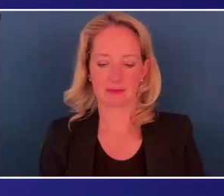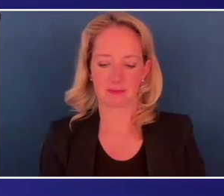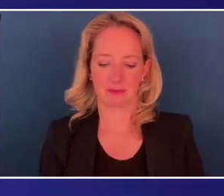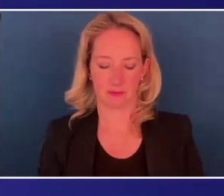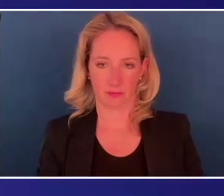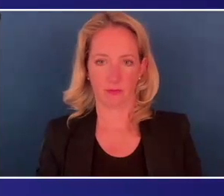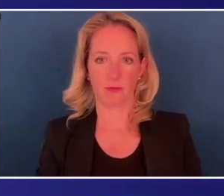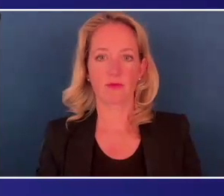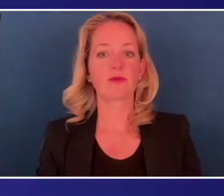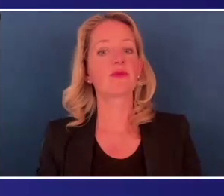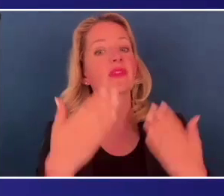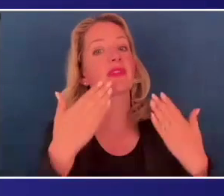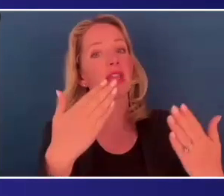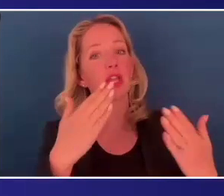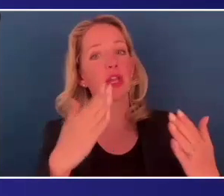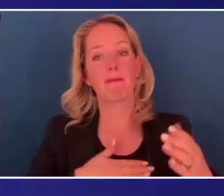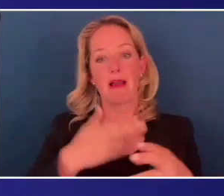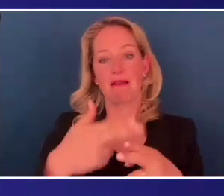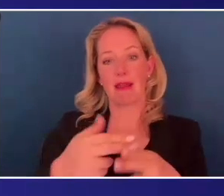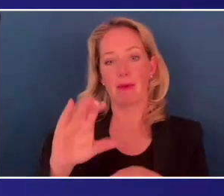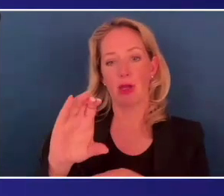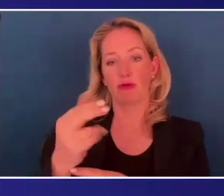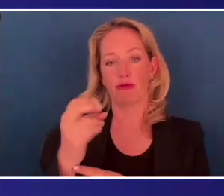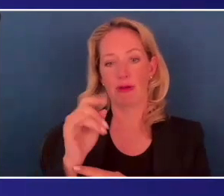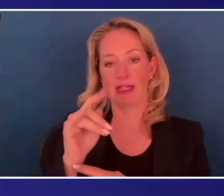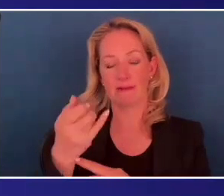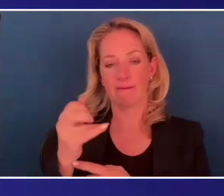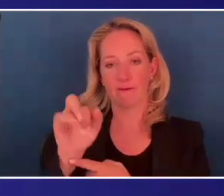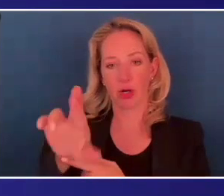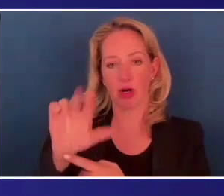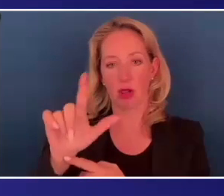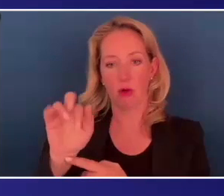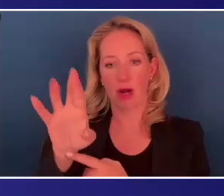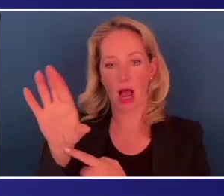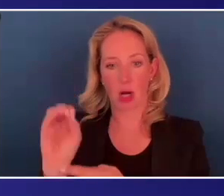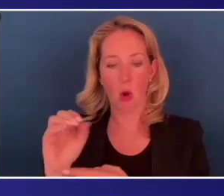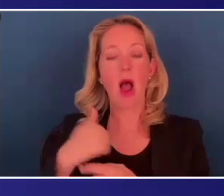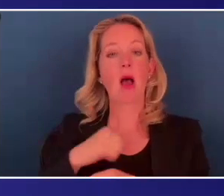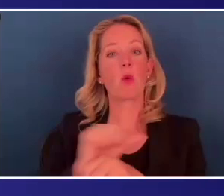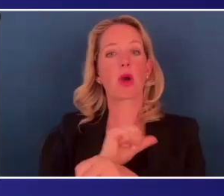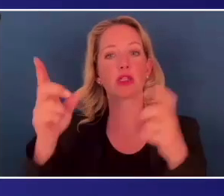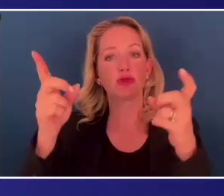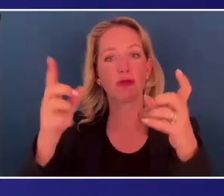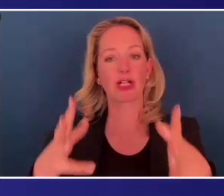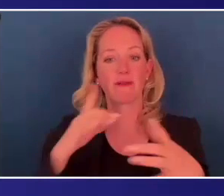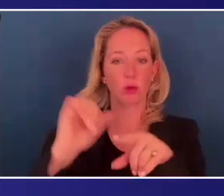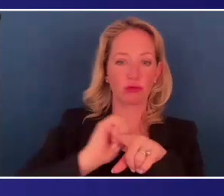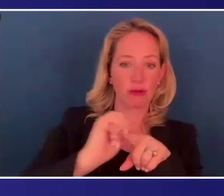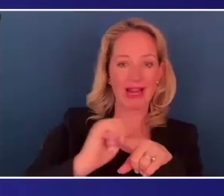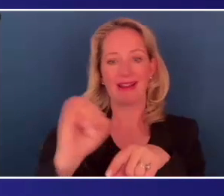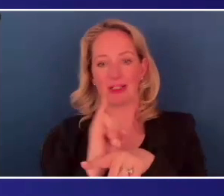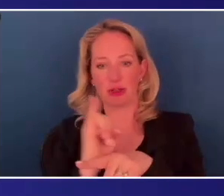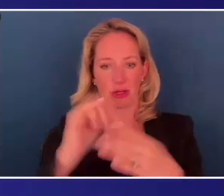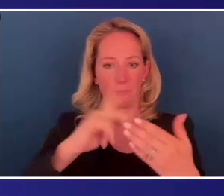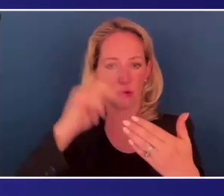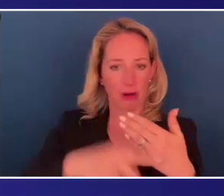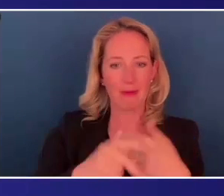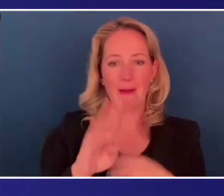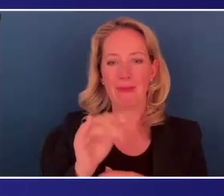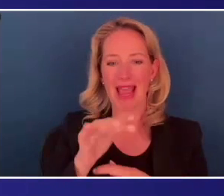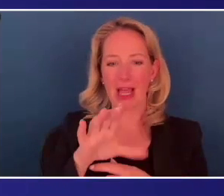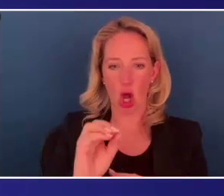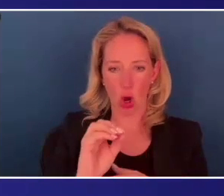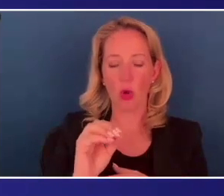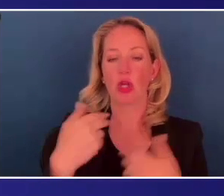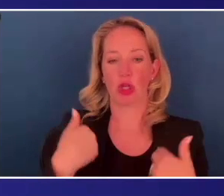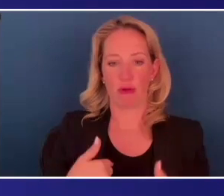My name is Christopher Loriano and I work as the director for a training and internship program at Baker Human Services in Boston, Massachusetts.